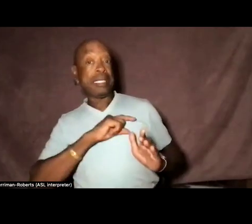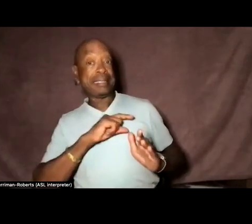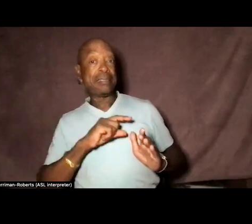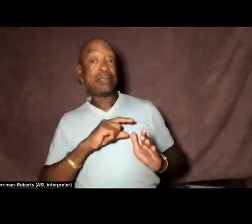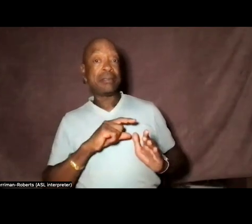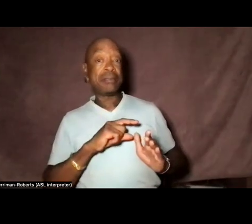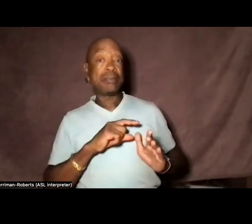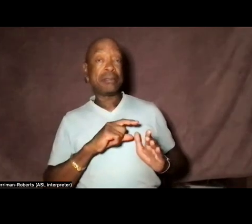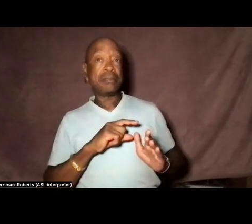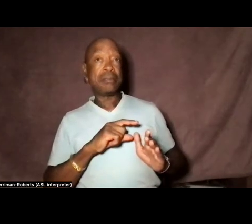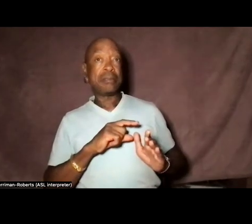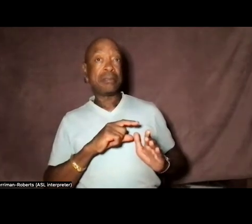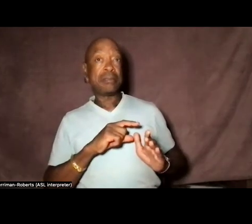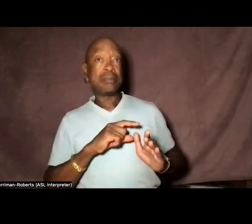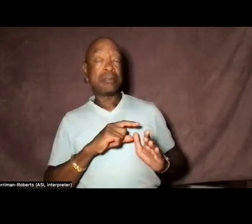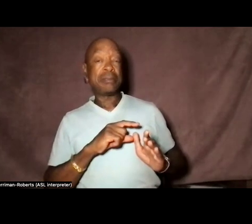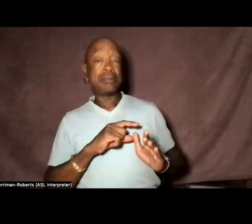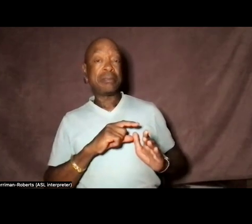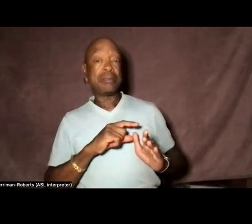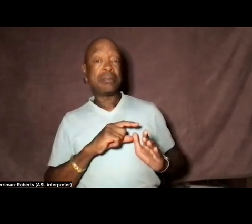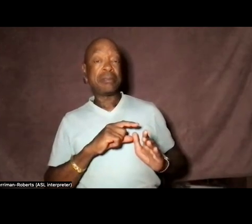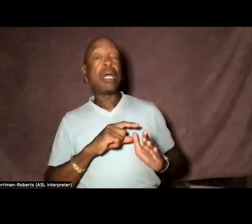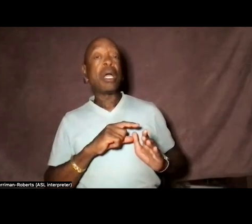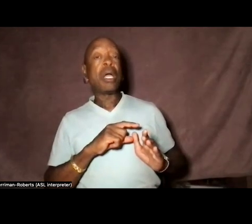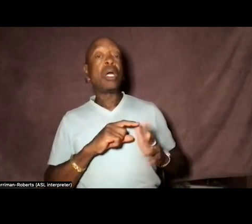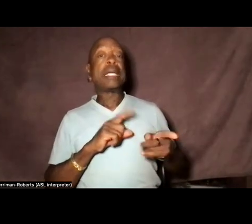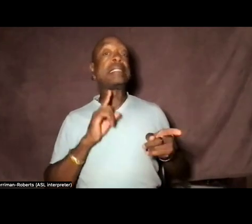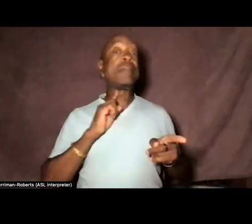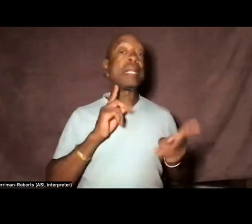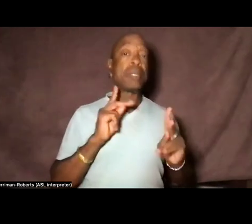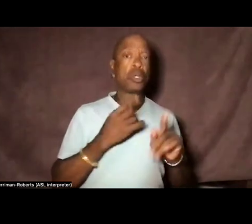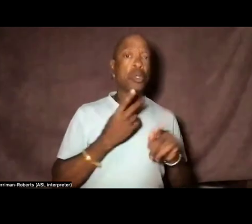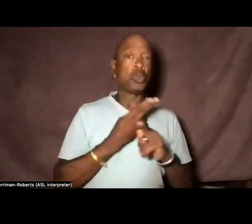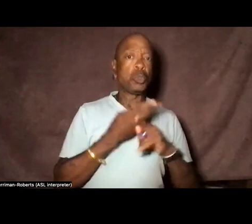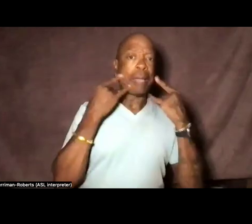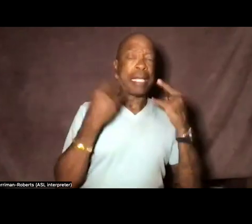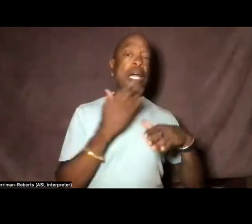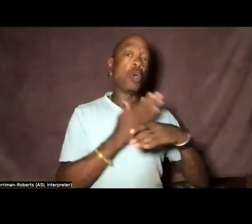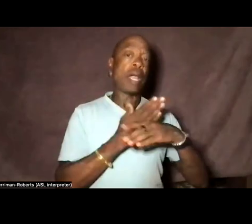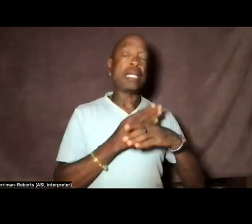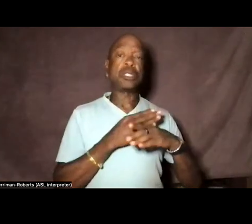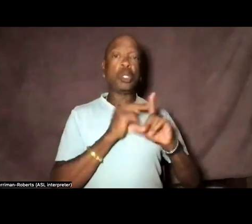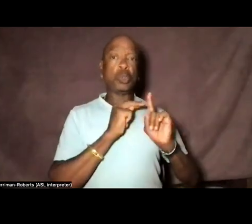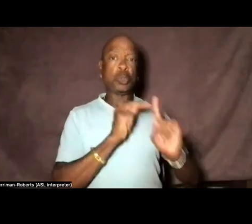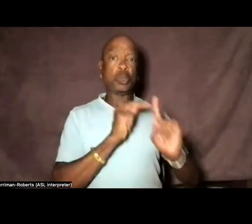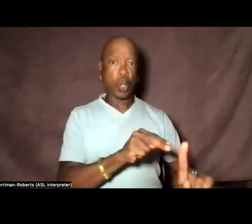for health protection to be intimidated harassed stopped and verbally attacked